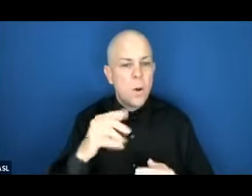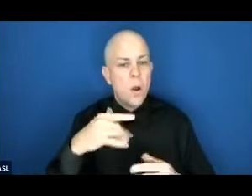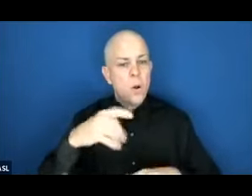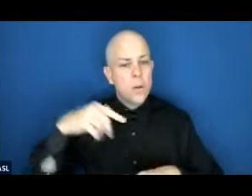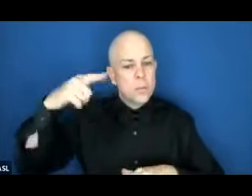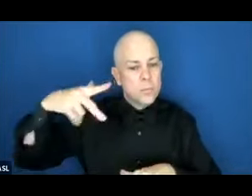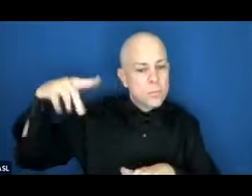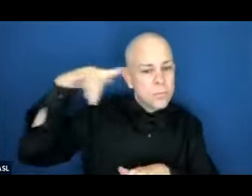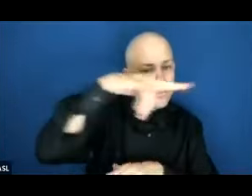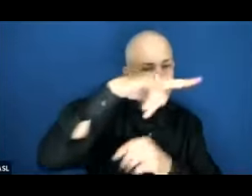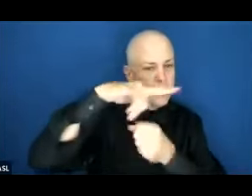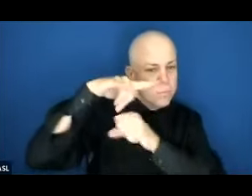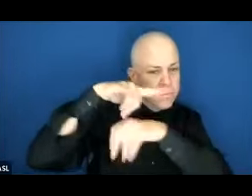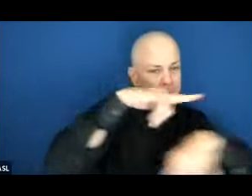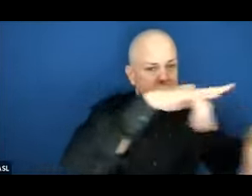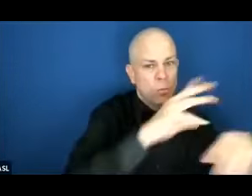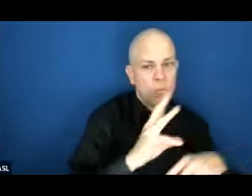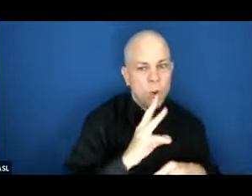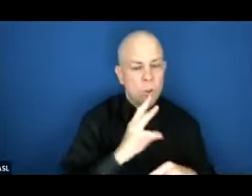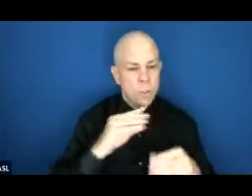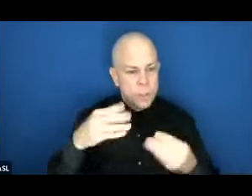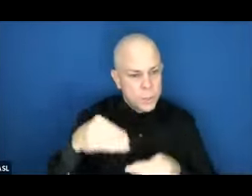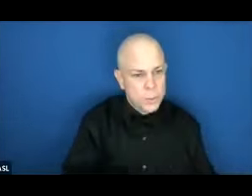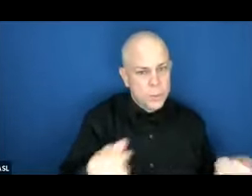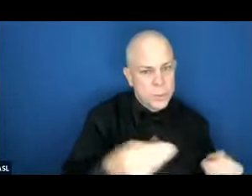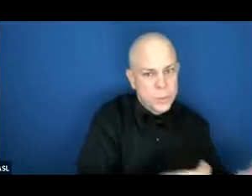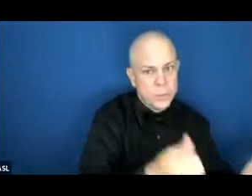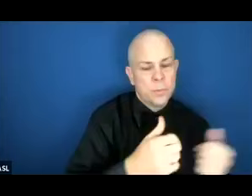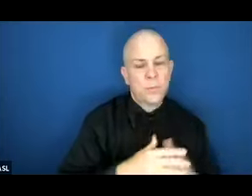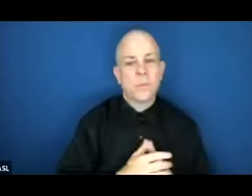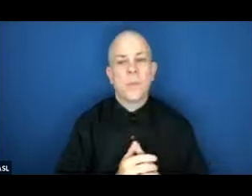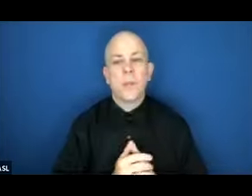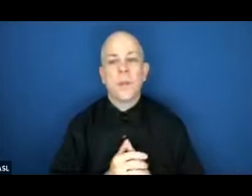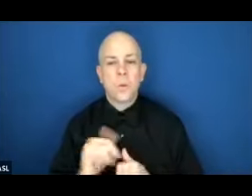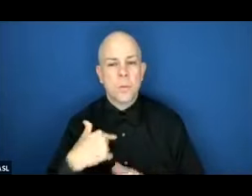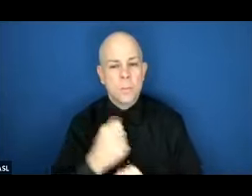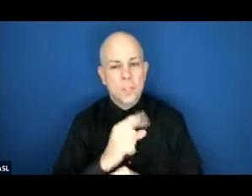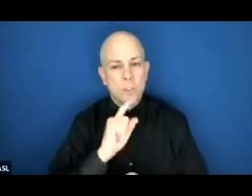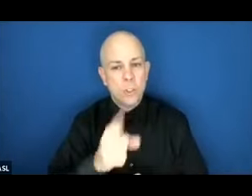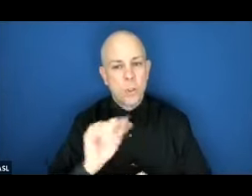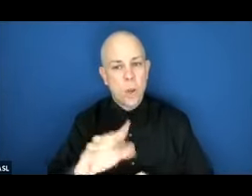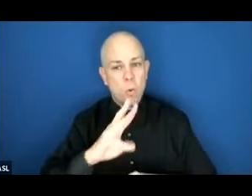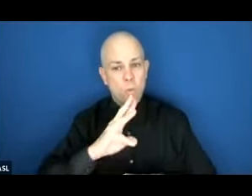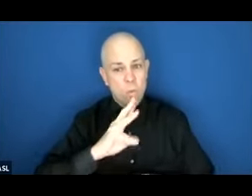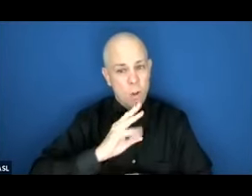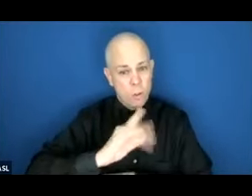moisture throughout the night and really mitigate anything backing down into some of the deeper